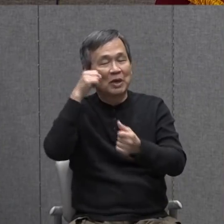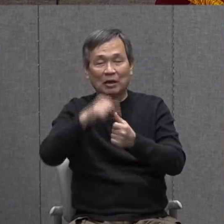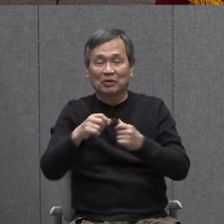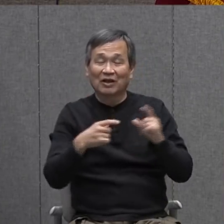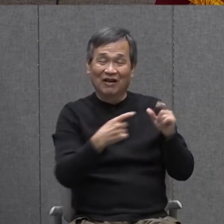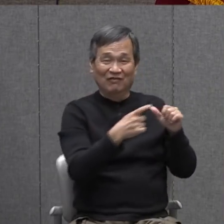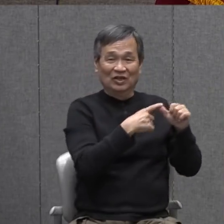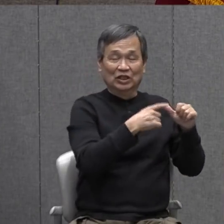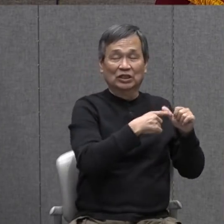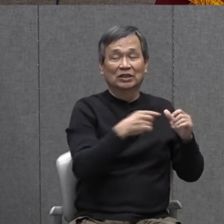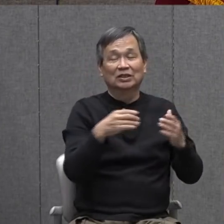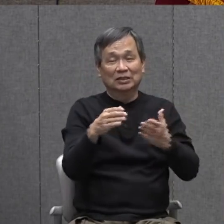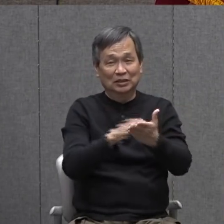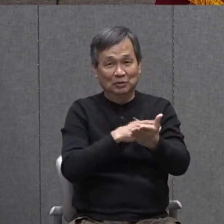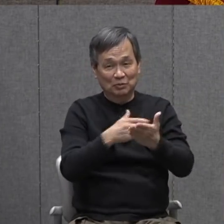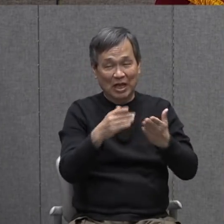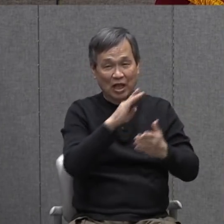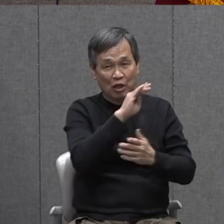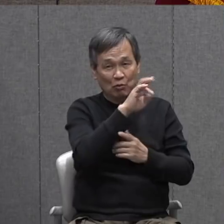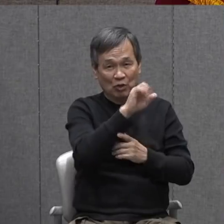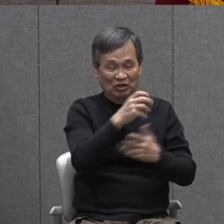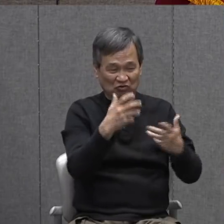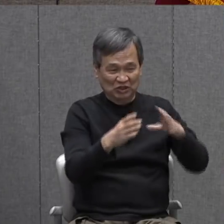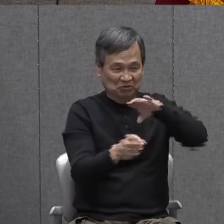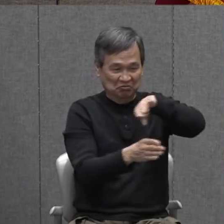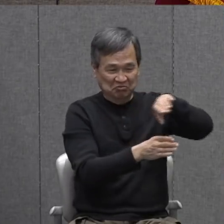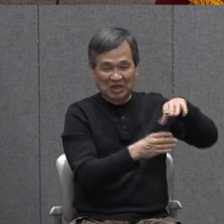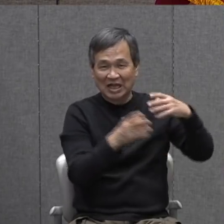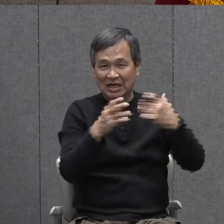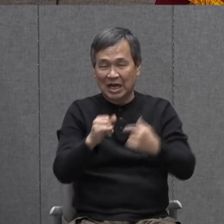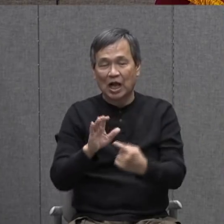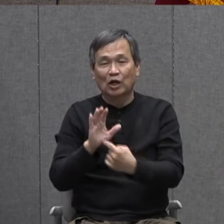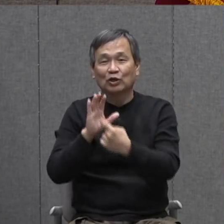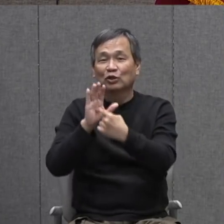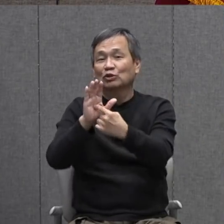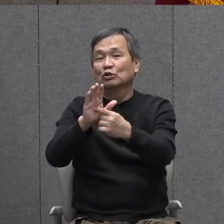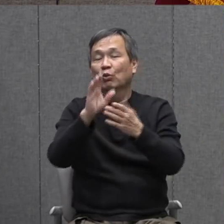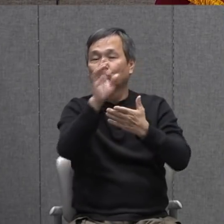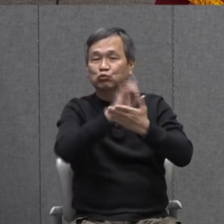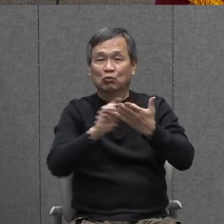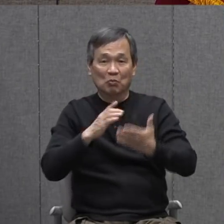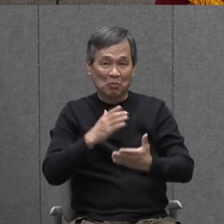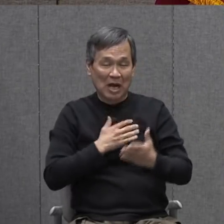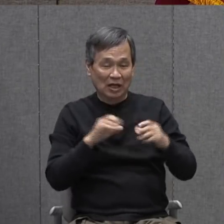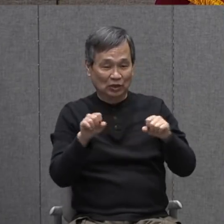I've shown you this shoe a lot of times. If you're drawing a shoe too, awesome.